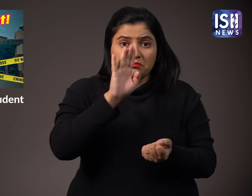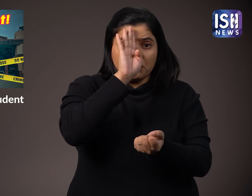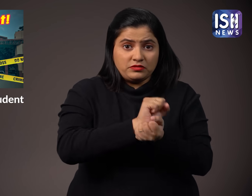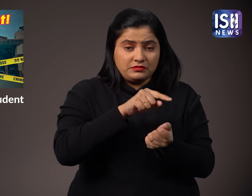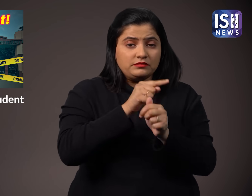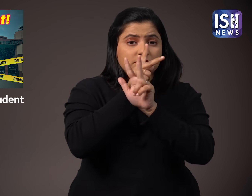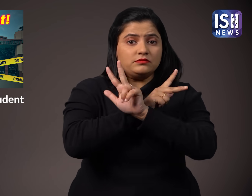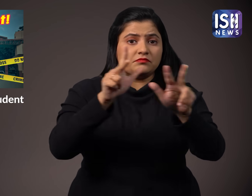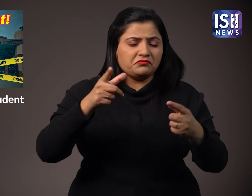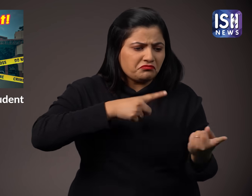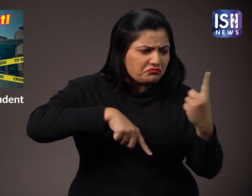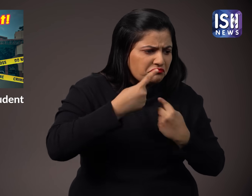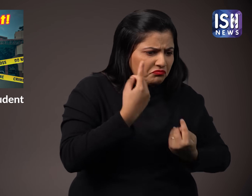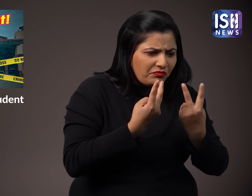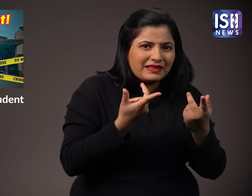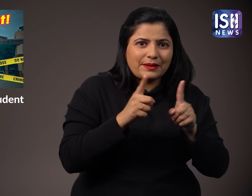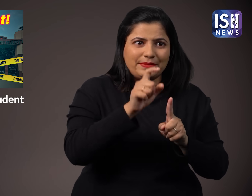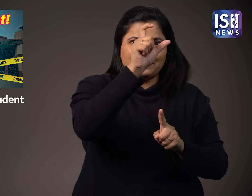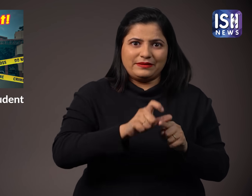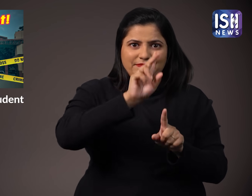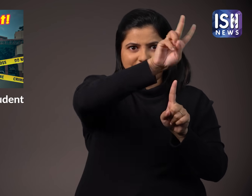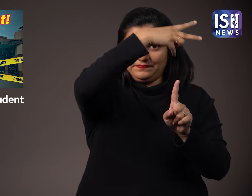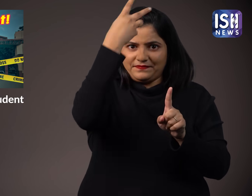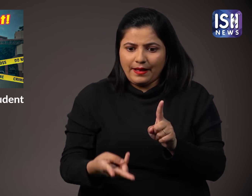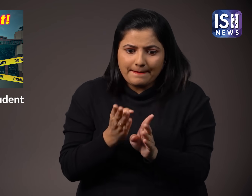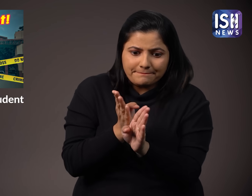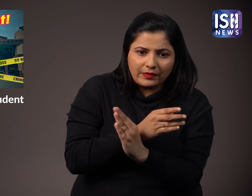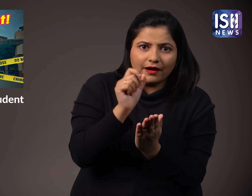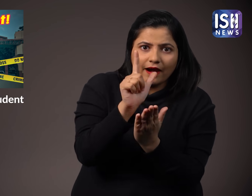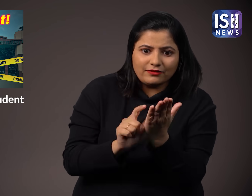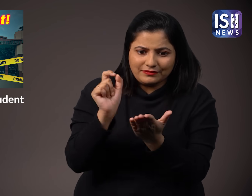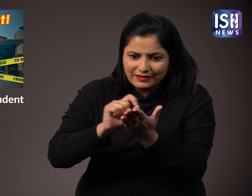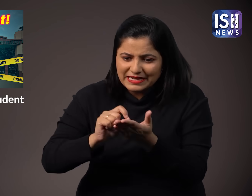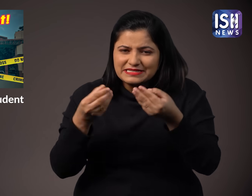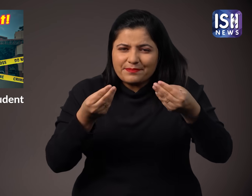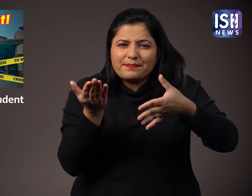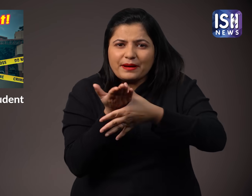Generally, in cases of suicides, the person leaves a note behind.